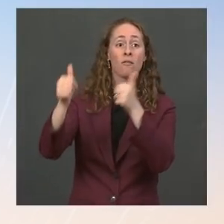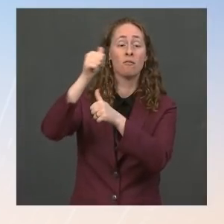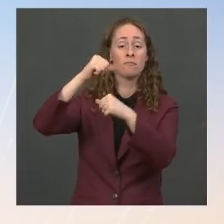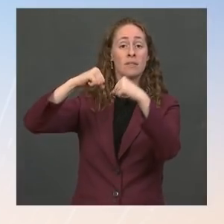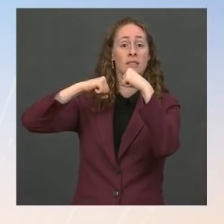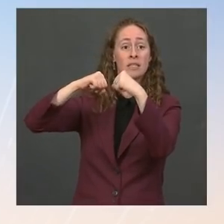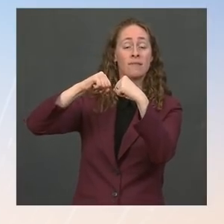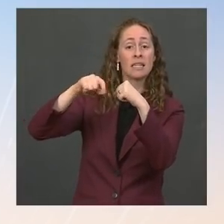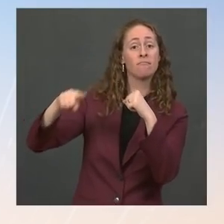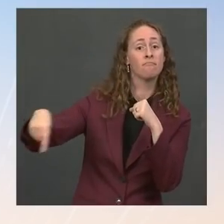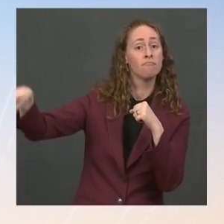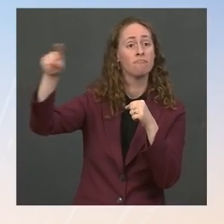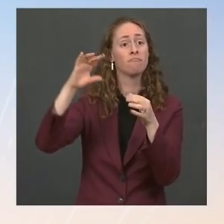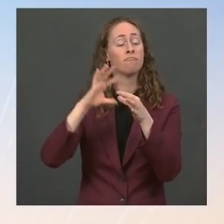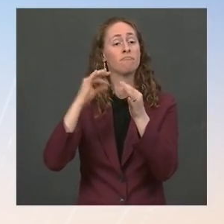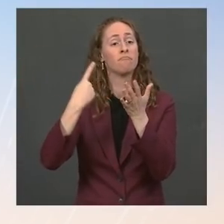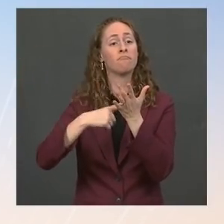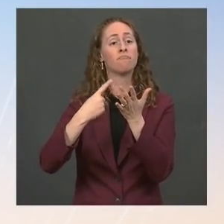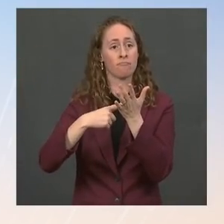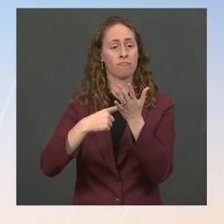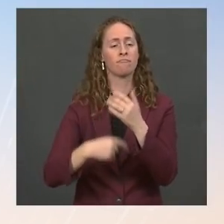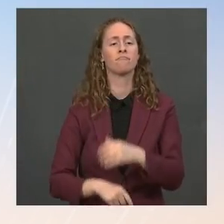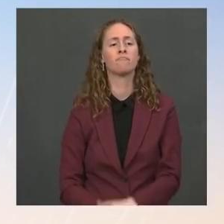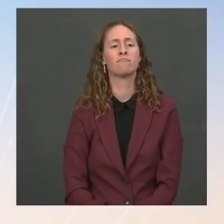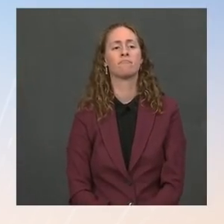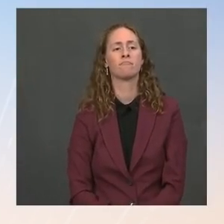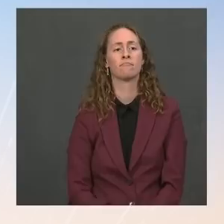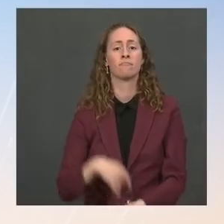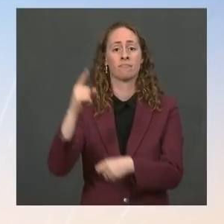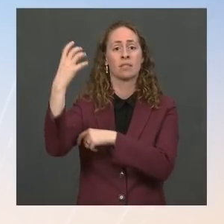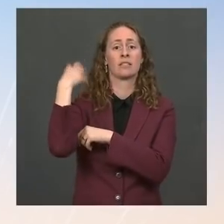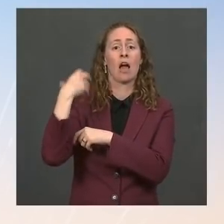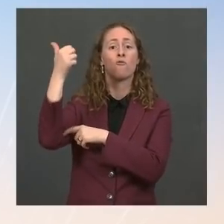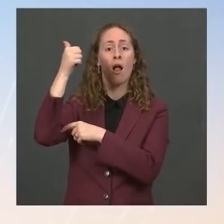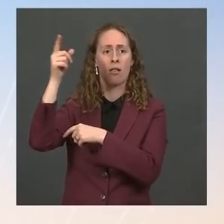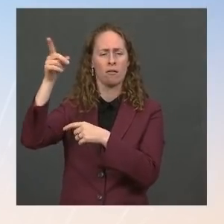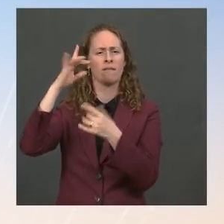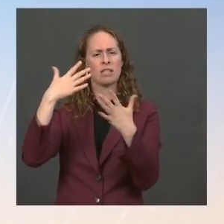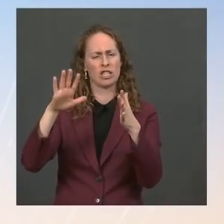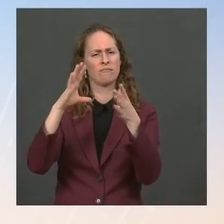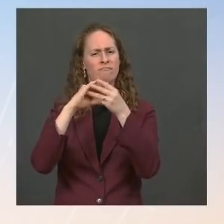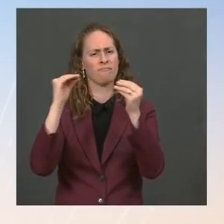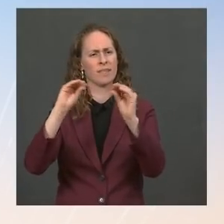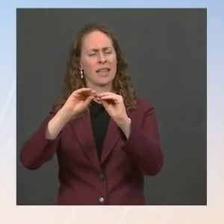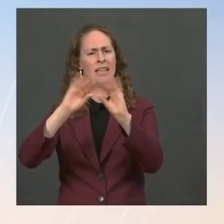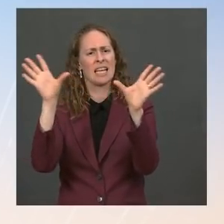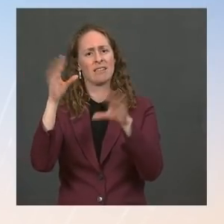as General McKenzie conveyed, that there was a serious mistake. The Secretary of Defense has authorized,